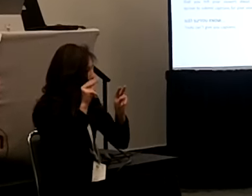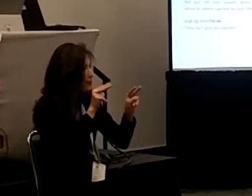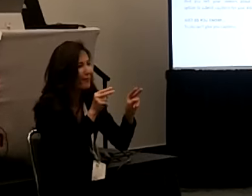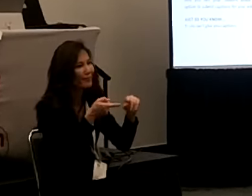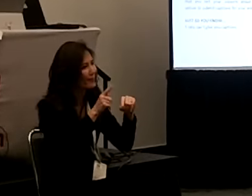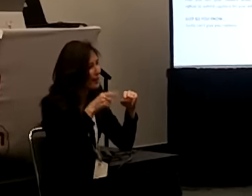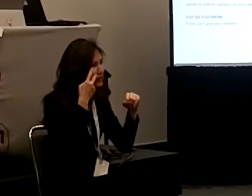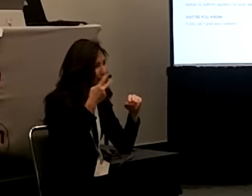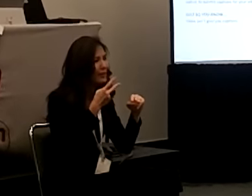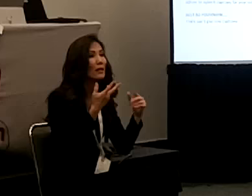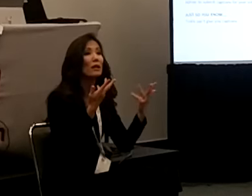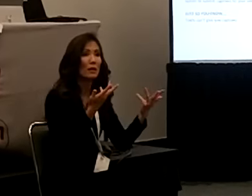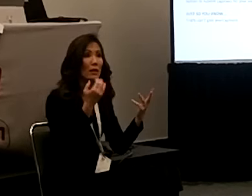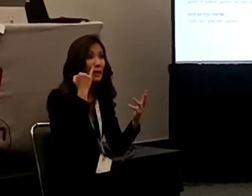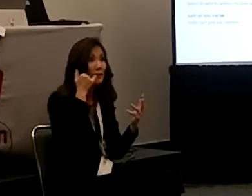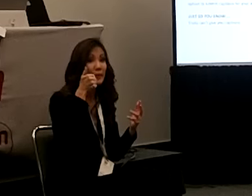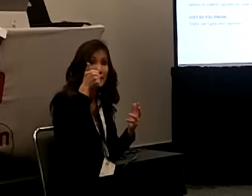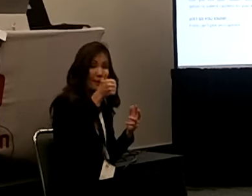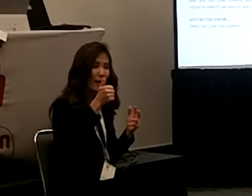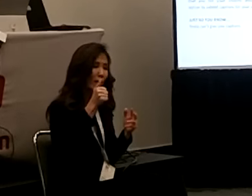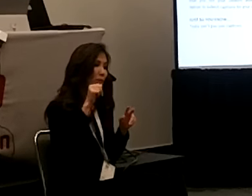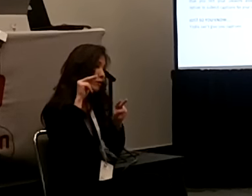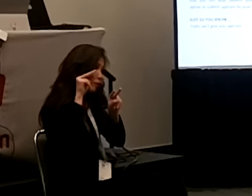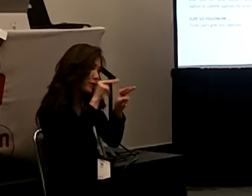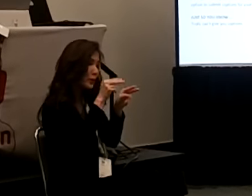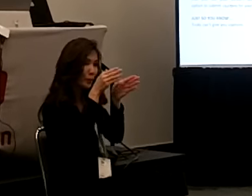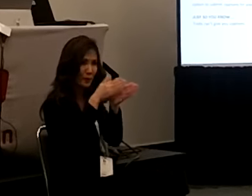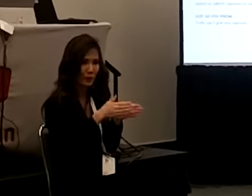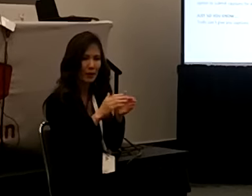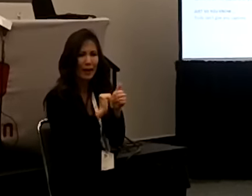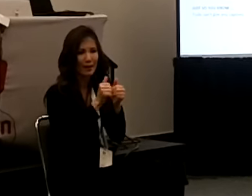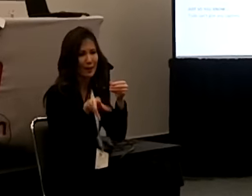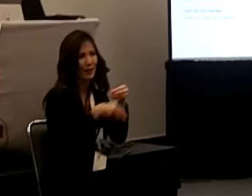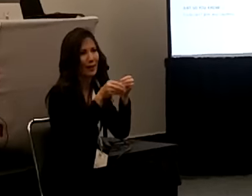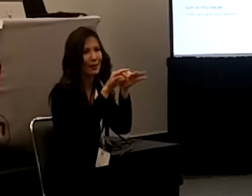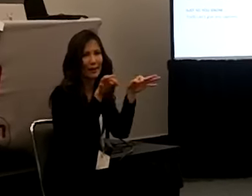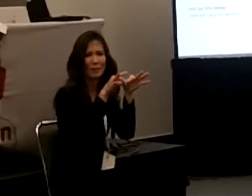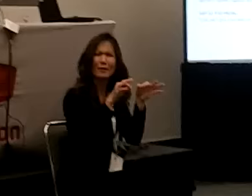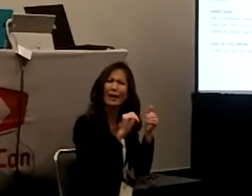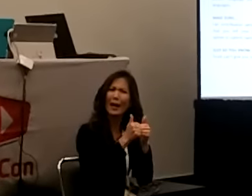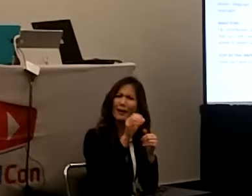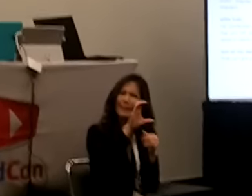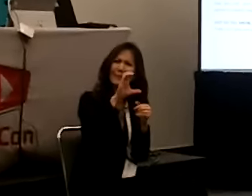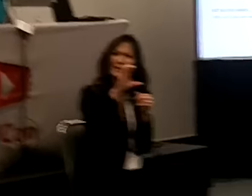if you're just a viewer. When you go to, is it back with the settings button thing?